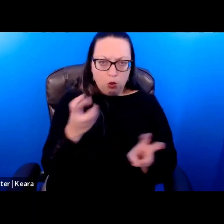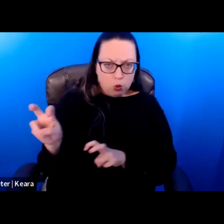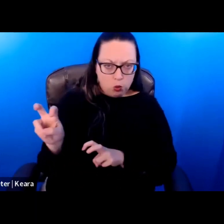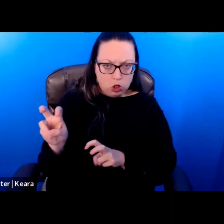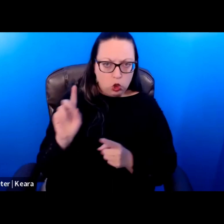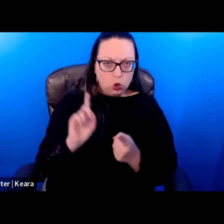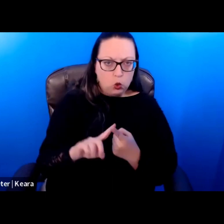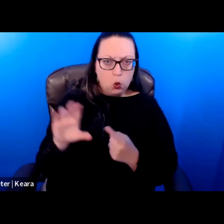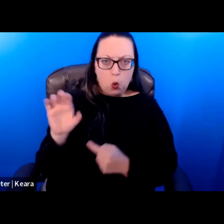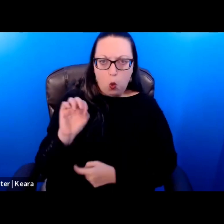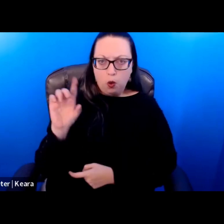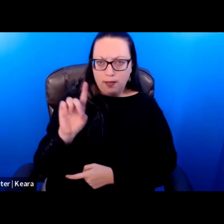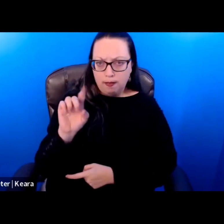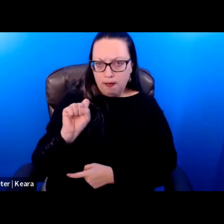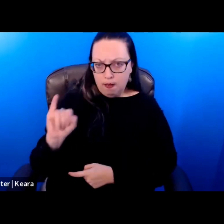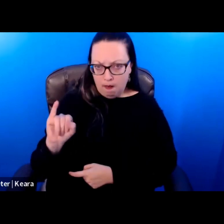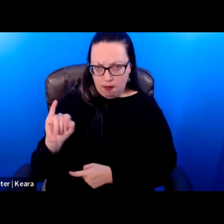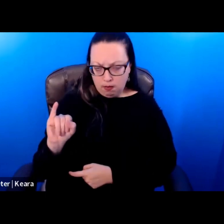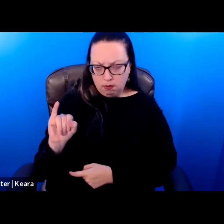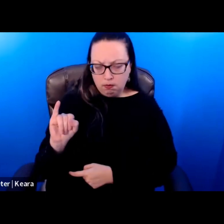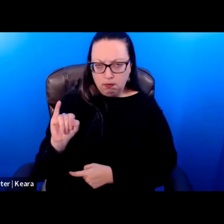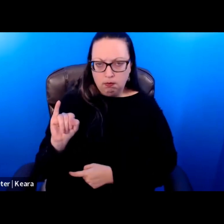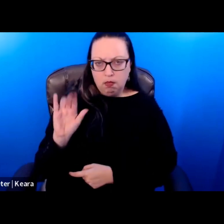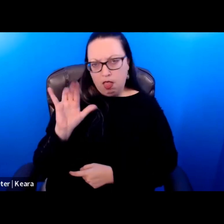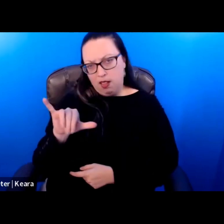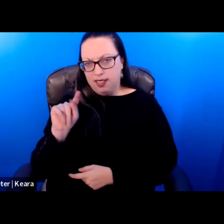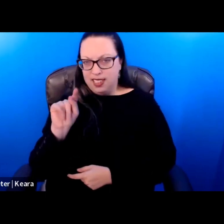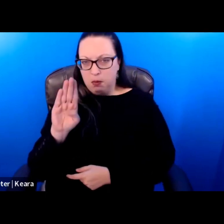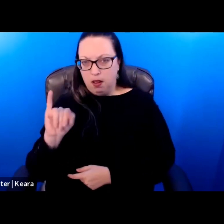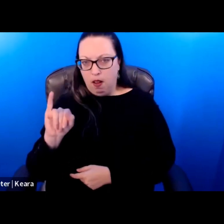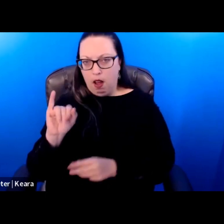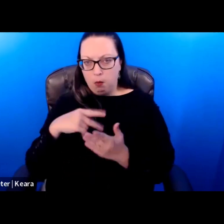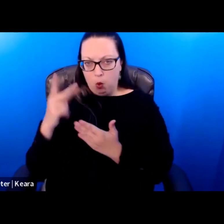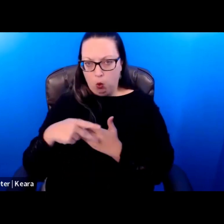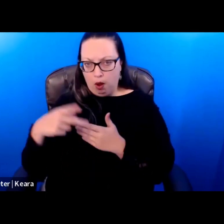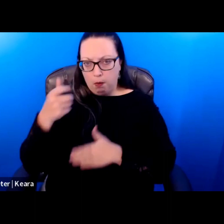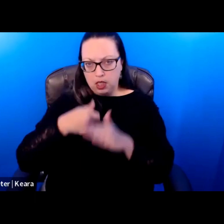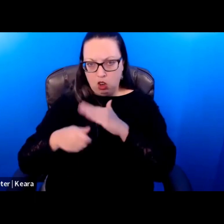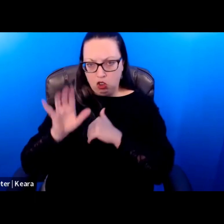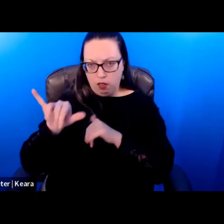OHDSI which the TBI program is housed under. And so of course,